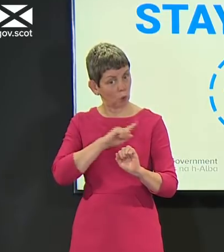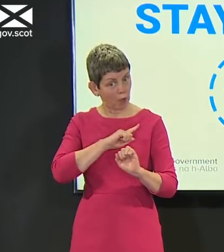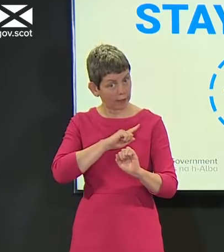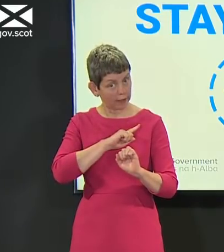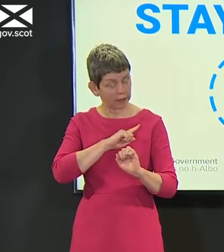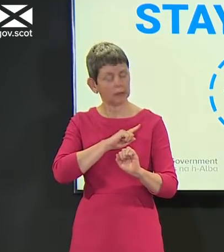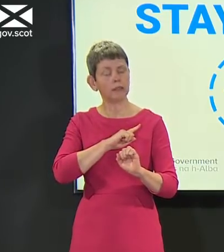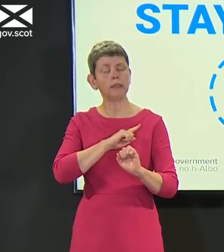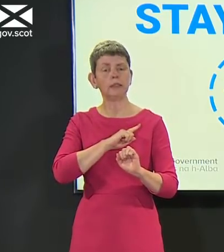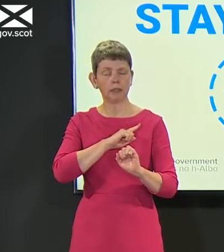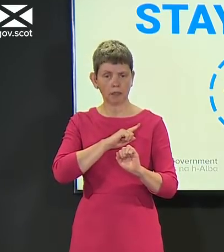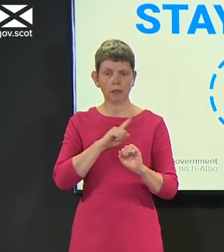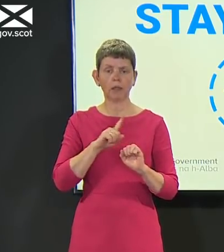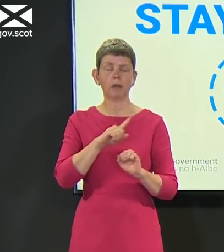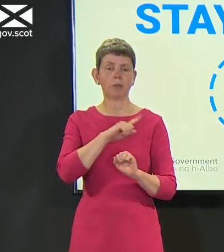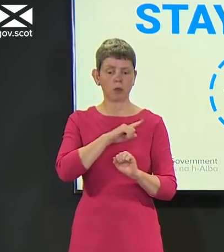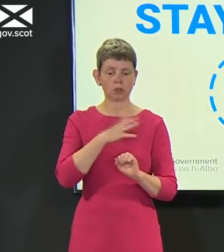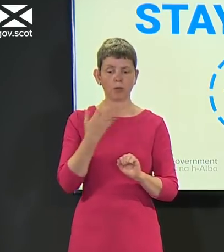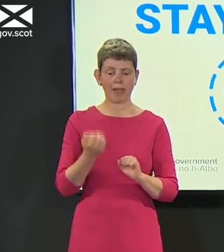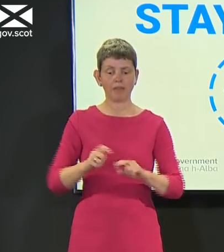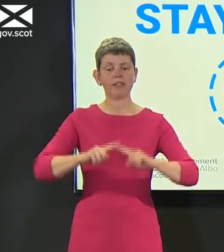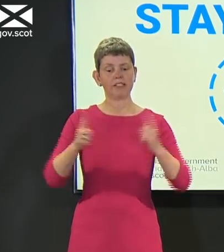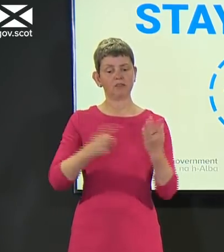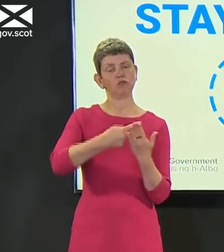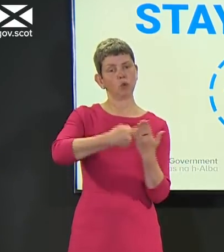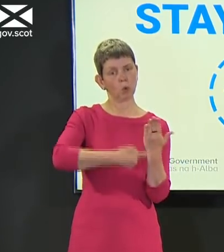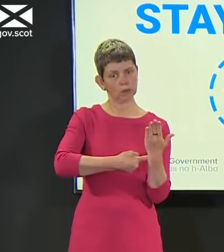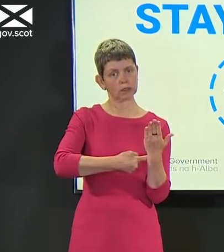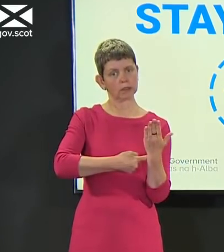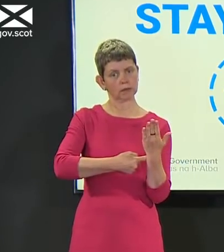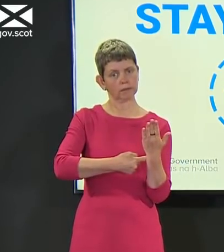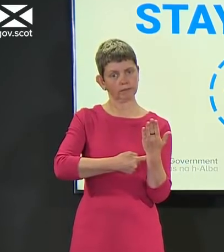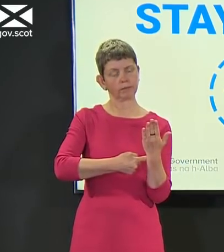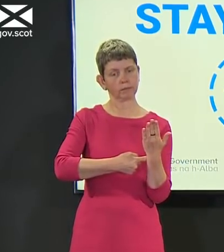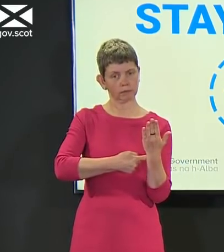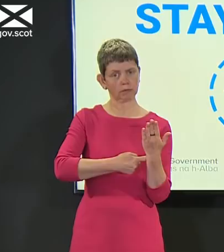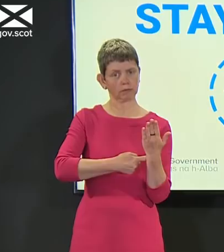levels of restriction particularly around hospitality for example we don't think it